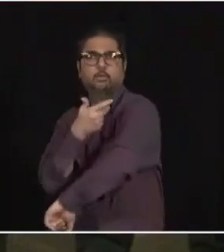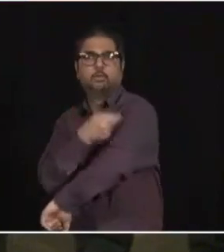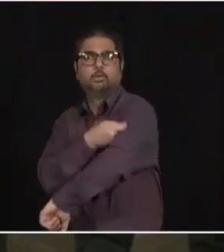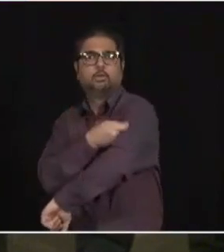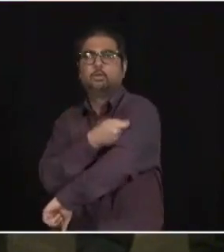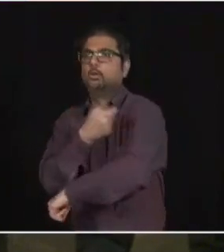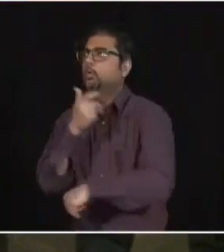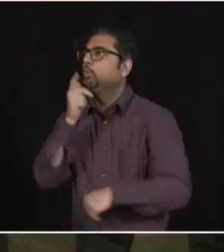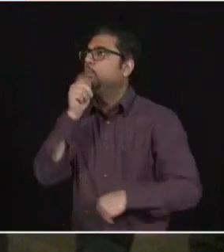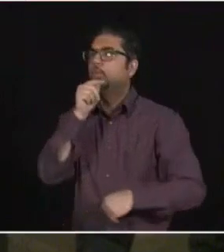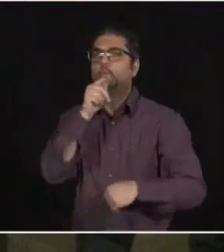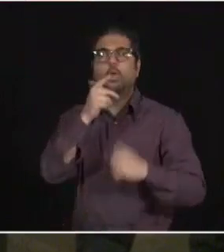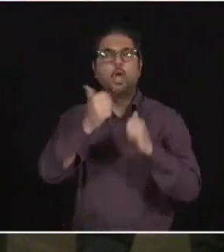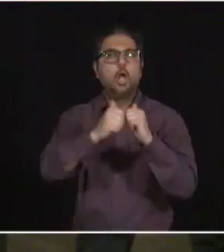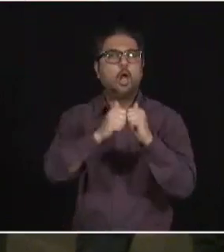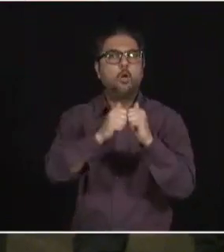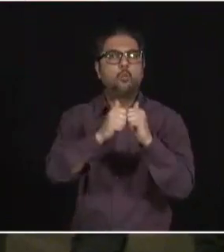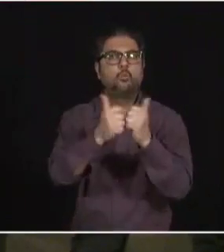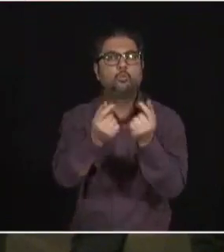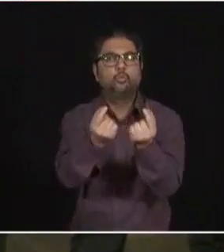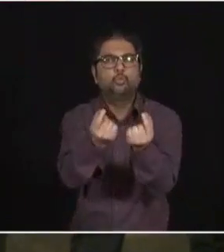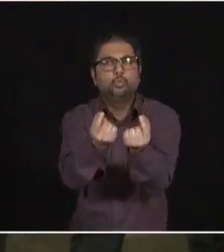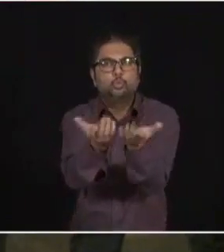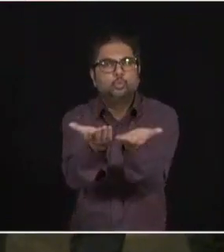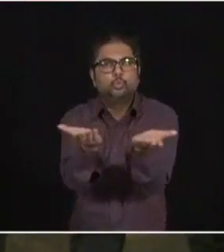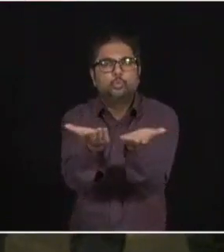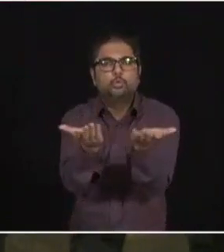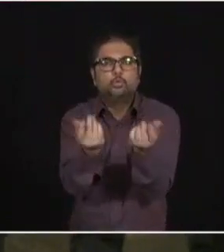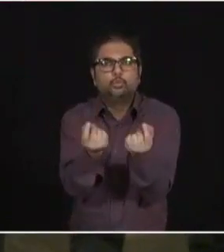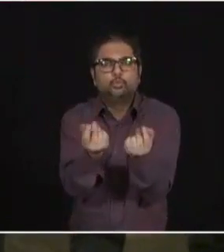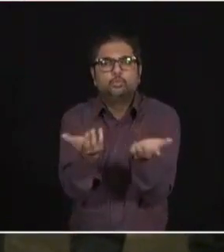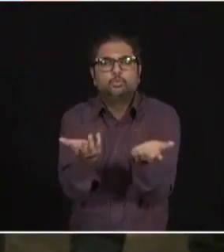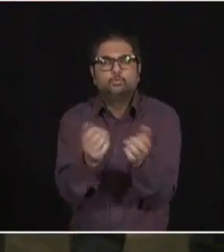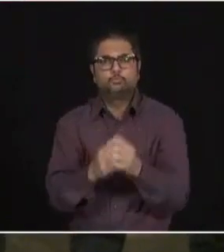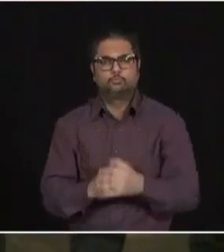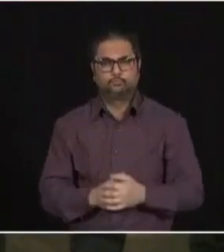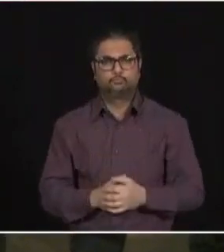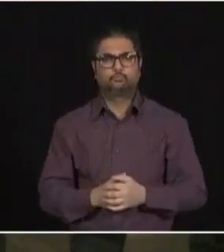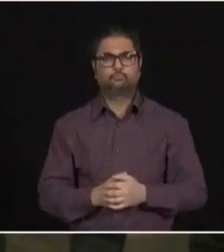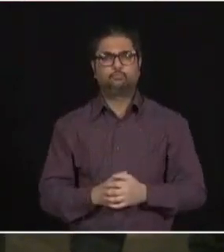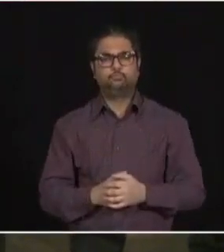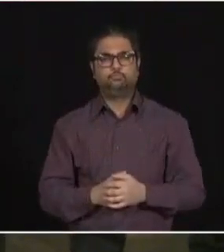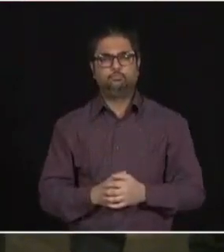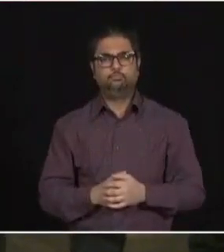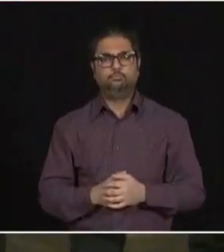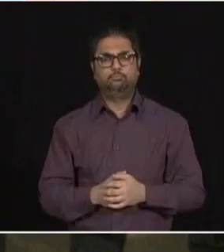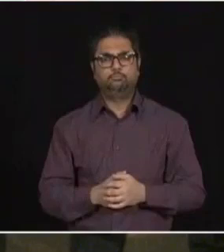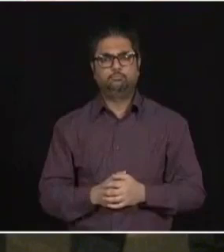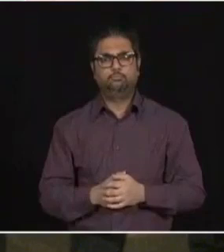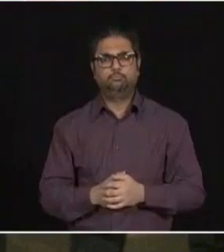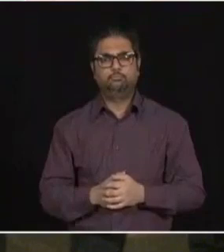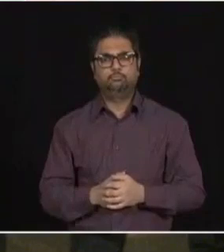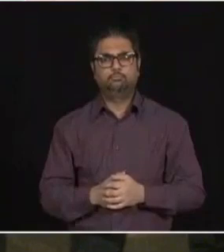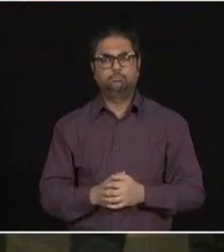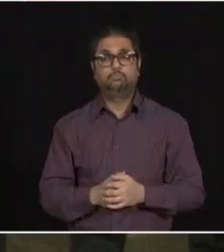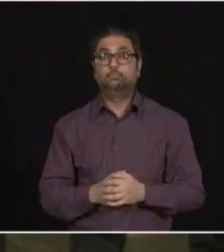address that? It is something that continues to be important. As we've seen, we don't have a